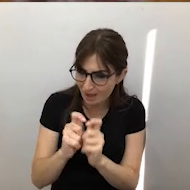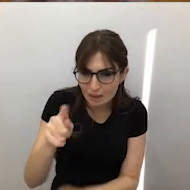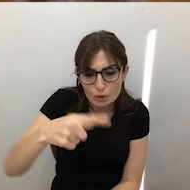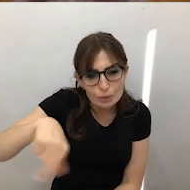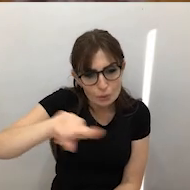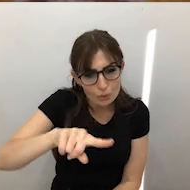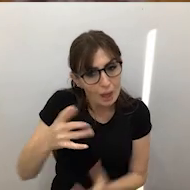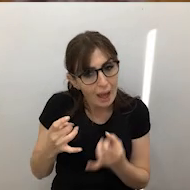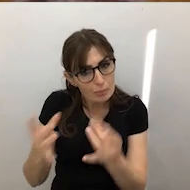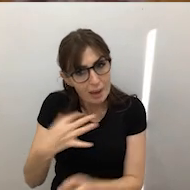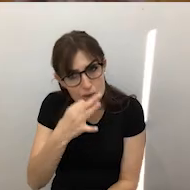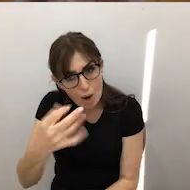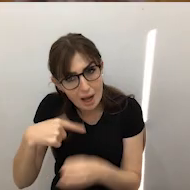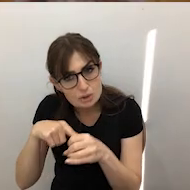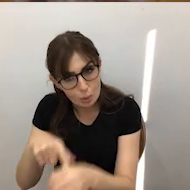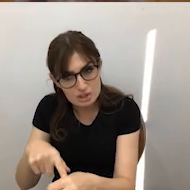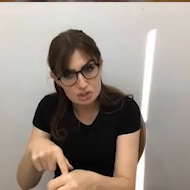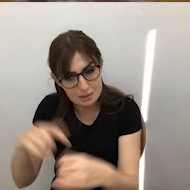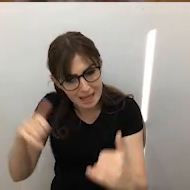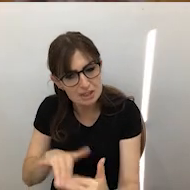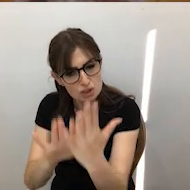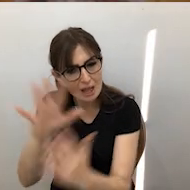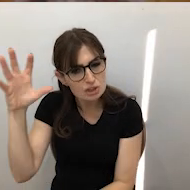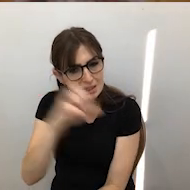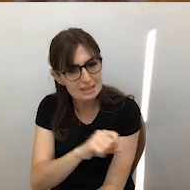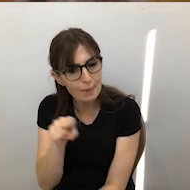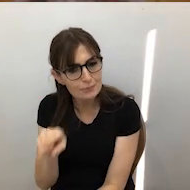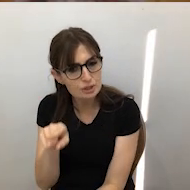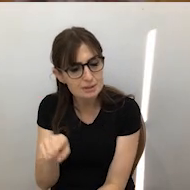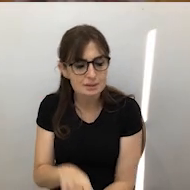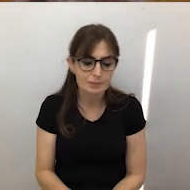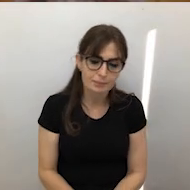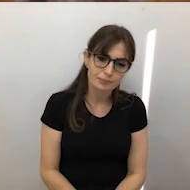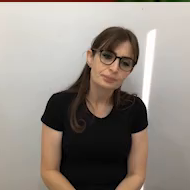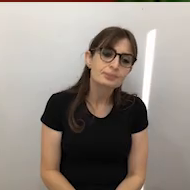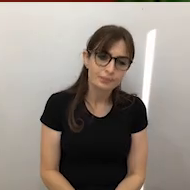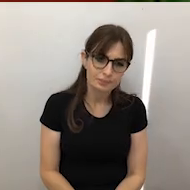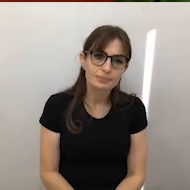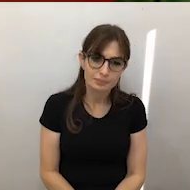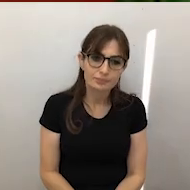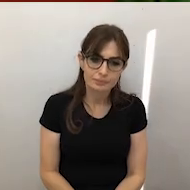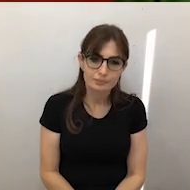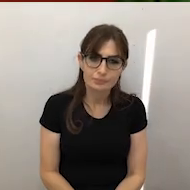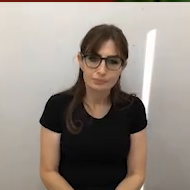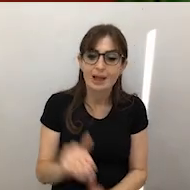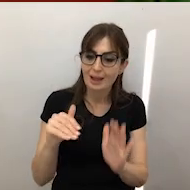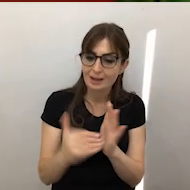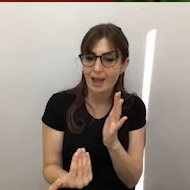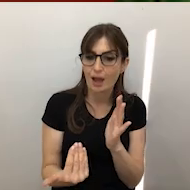and be prepared to ask questions and challenge the assumptions management have made. Turning now to liabilities, just